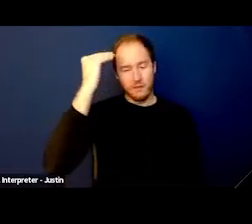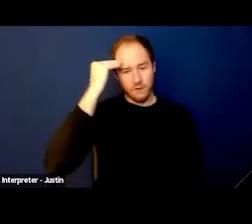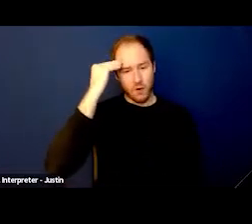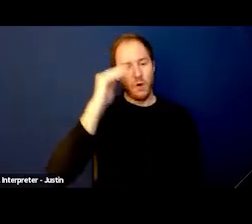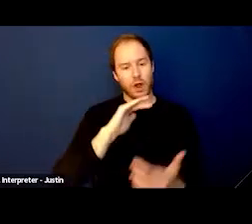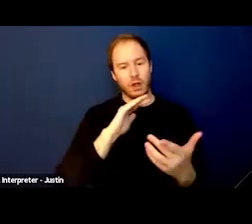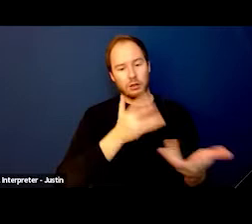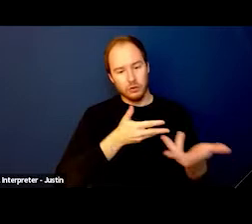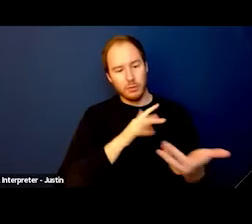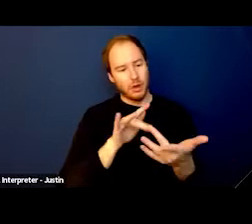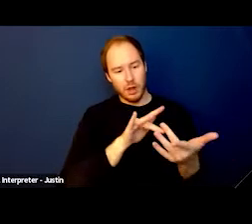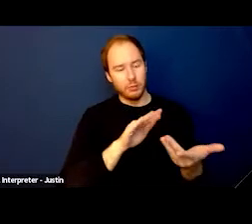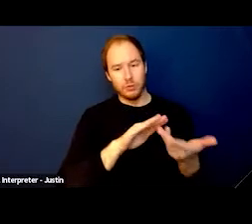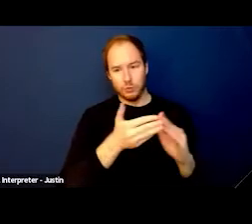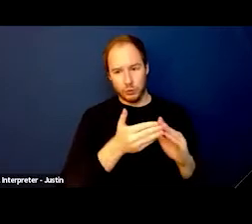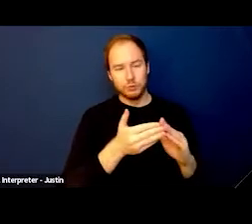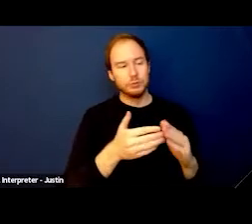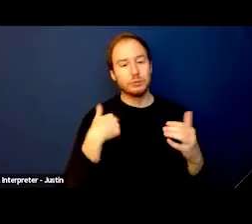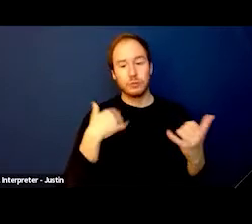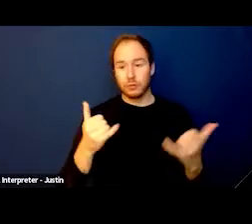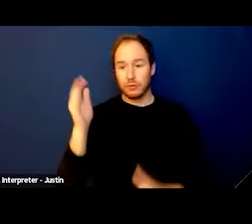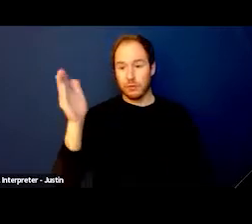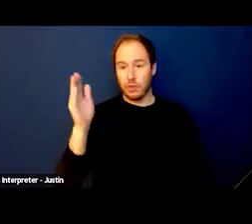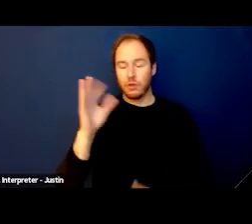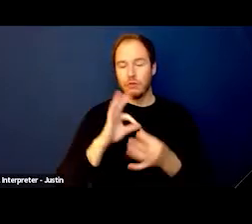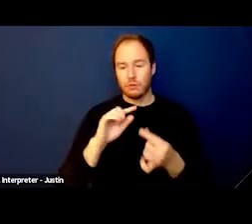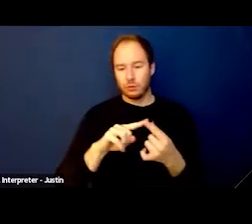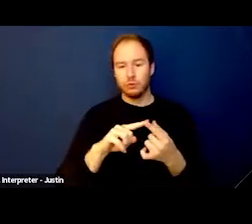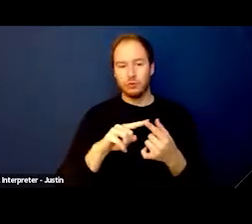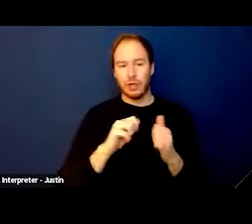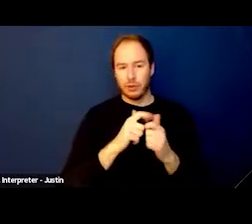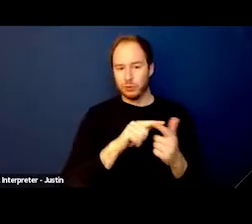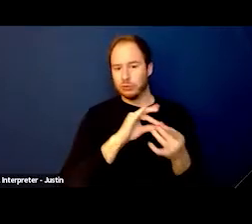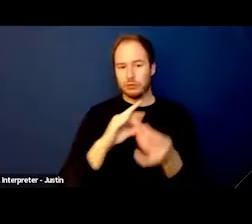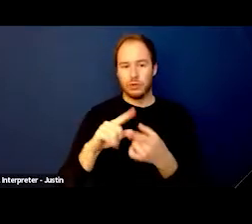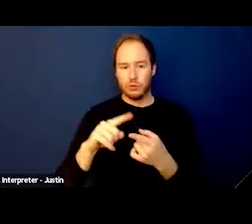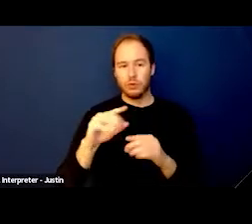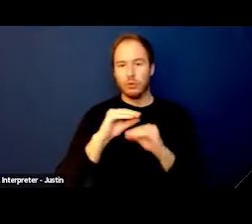And today's session will be covering making the connection to the homeless response system. Next slide.